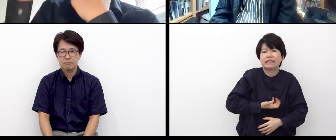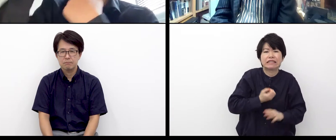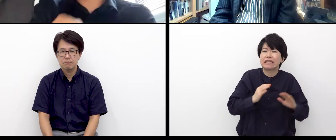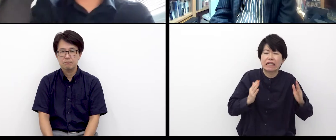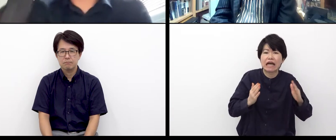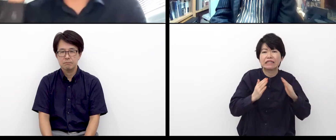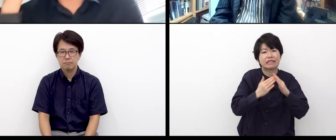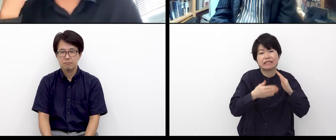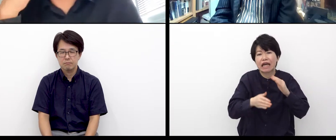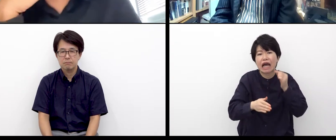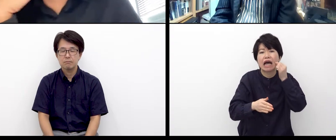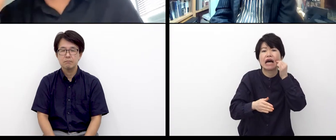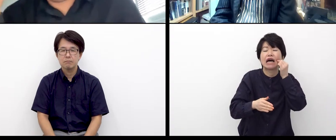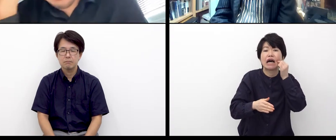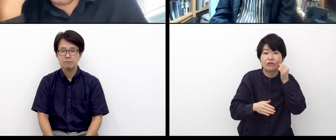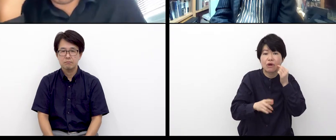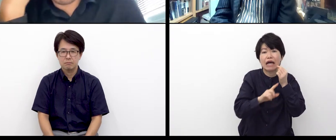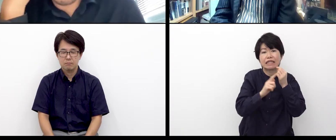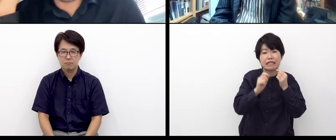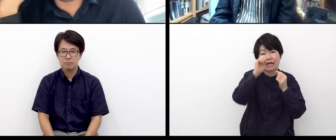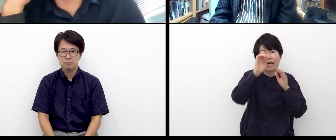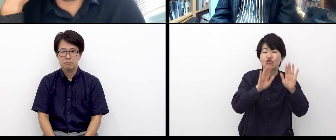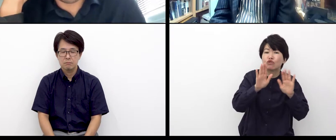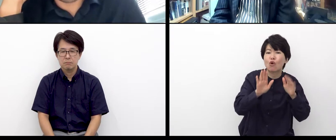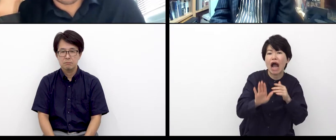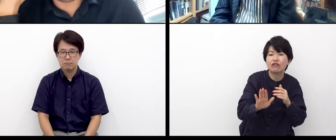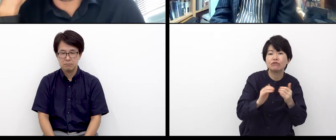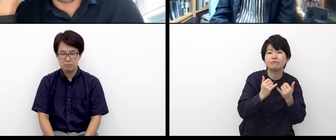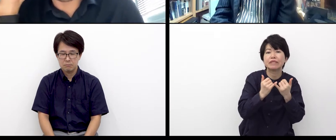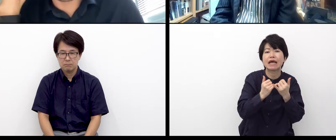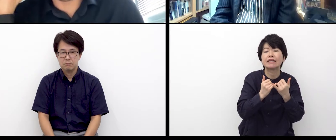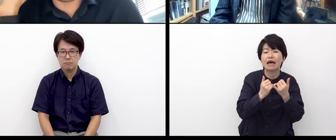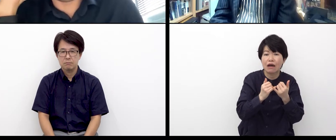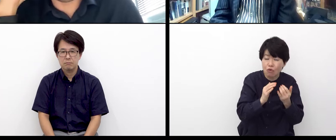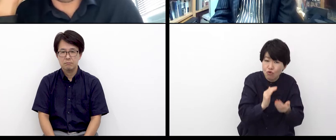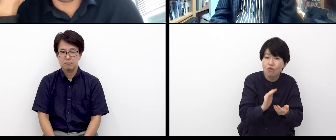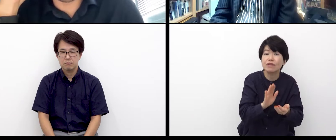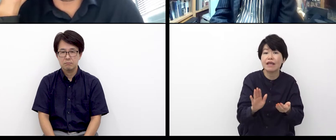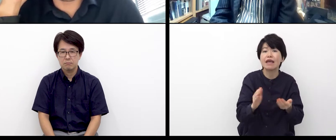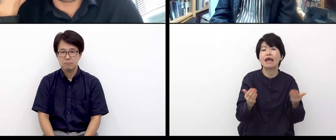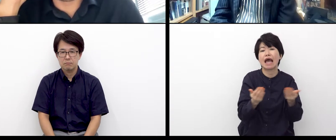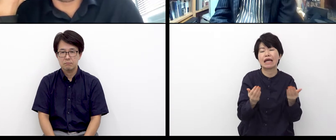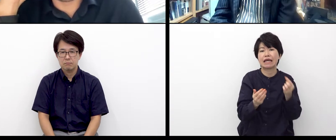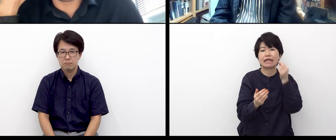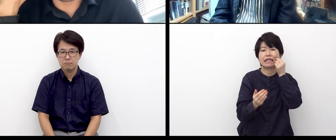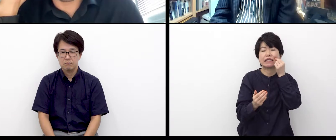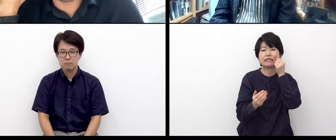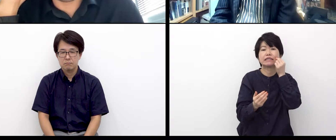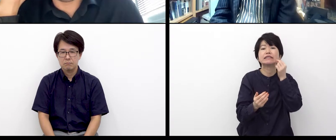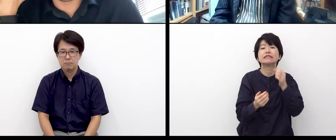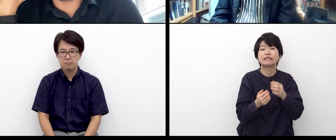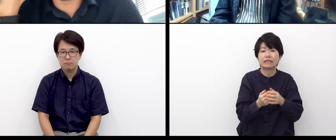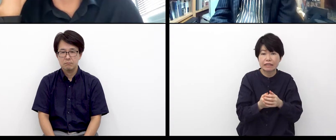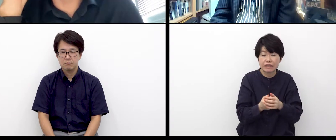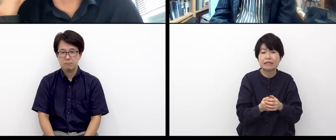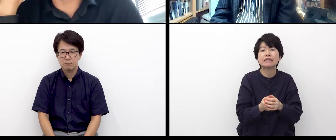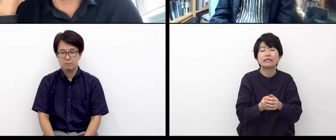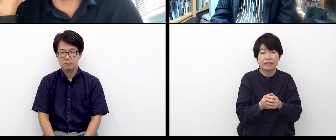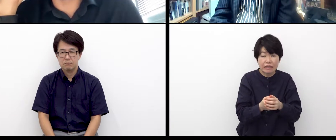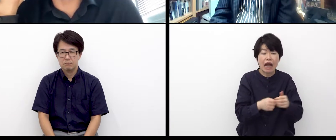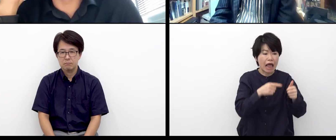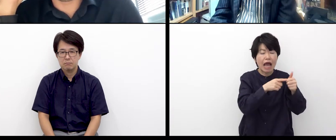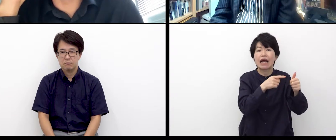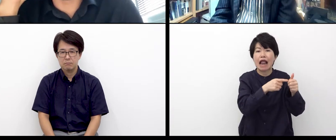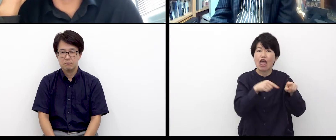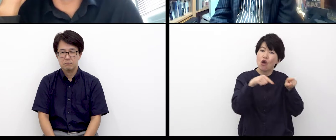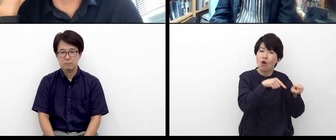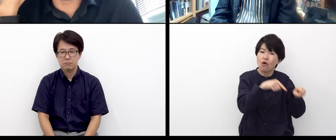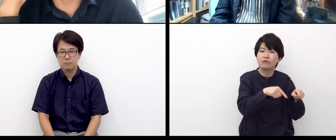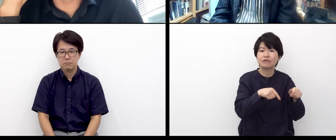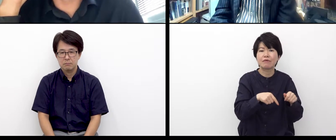or not confident, or have some kind of symptoms, they can’t work, so there is no point in blaming them.